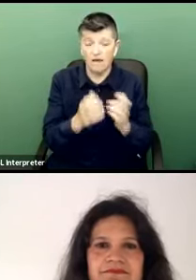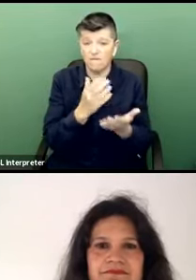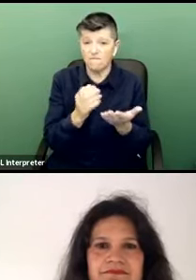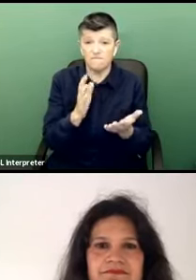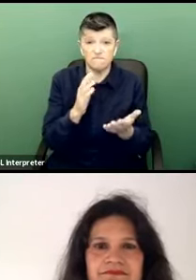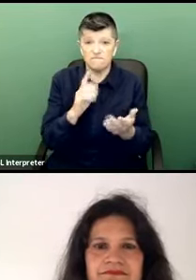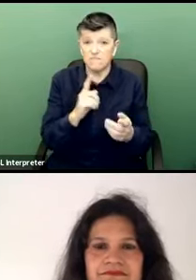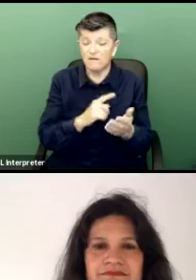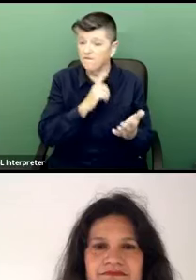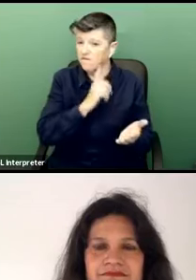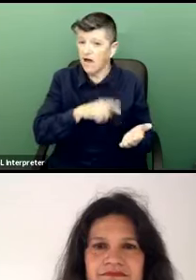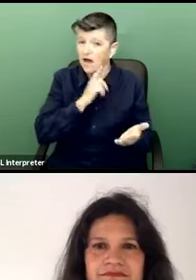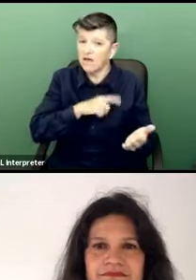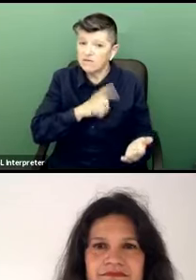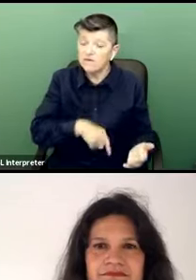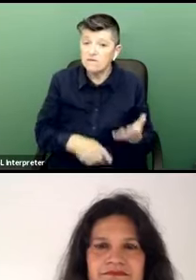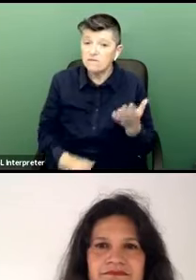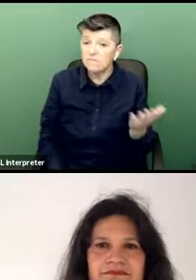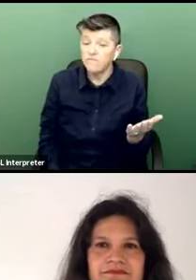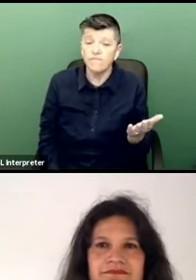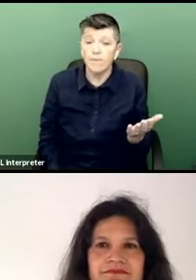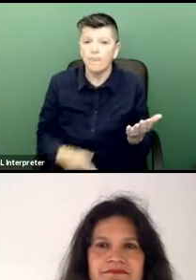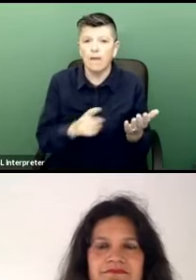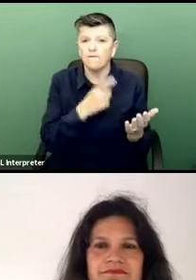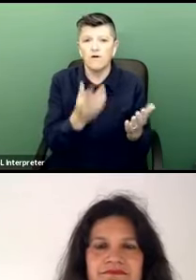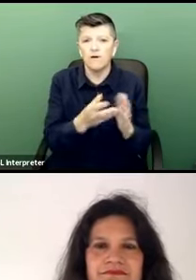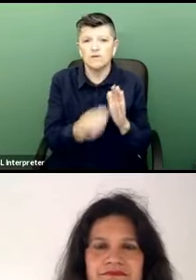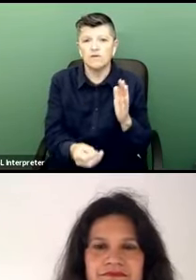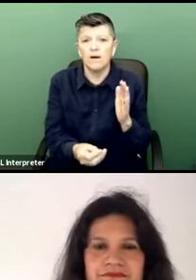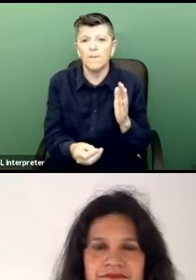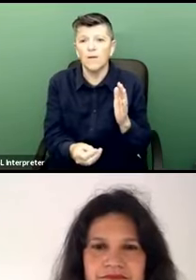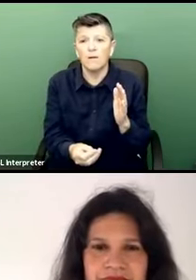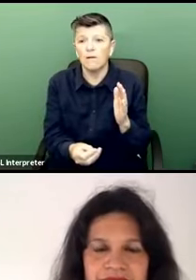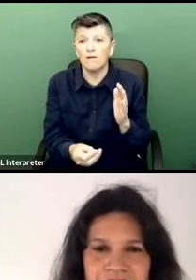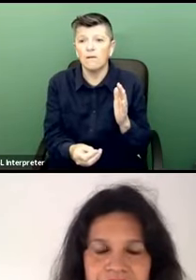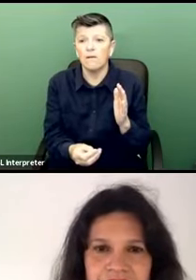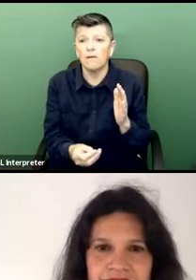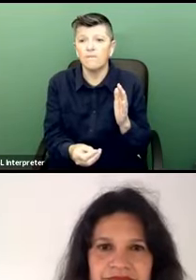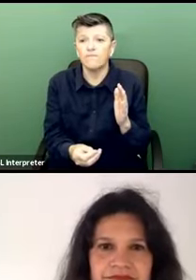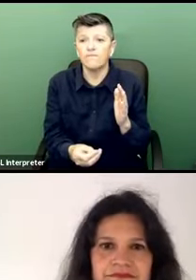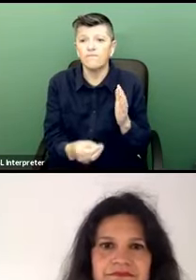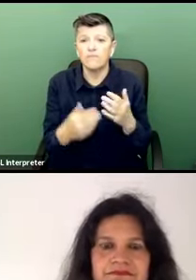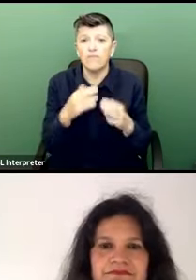legislator going on providing some kind of executive carrying out of